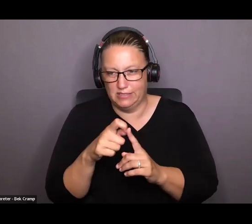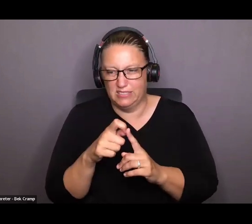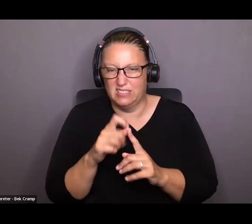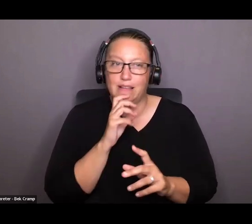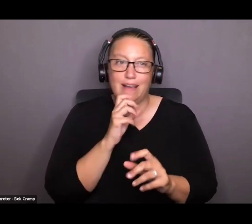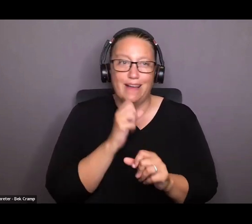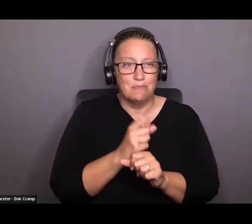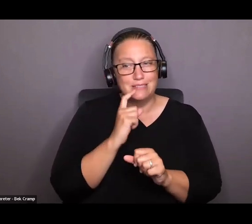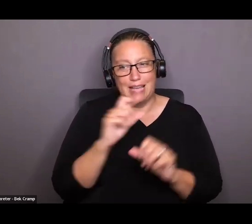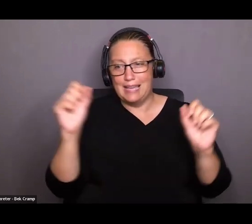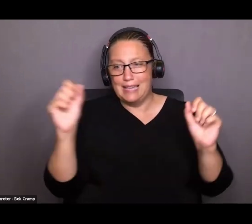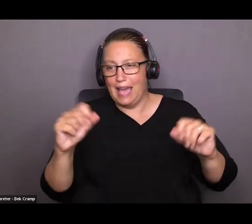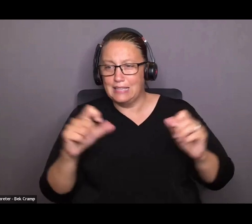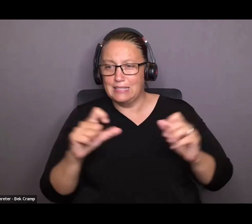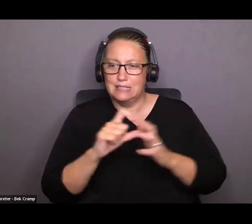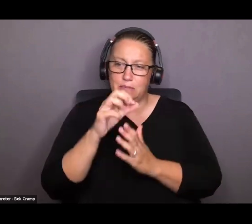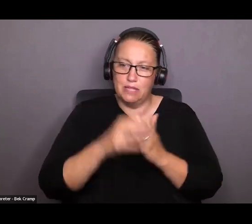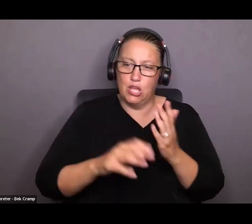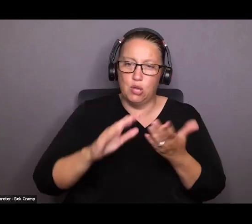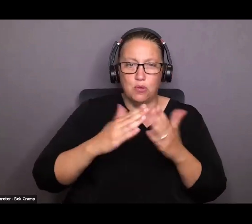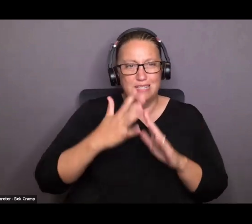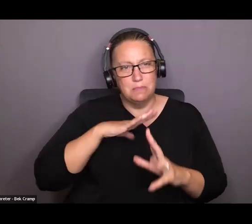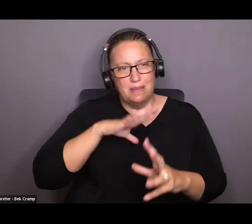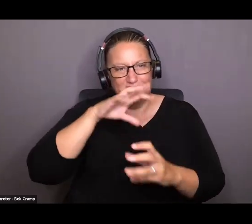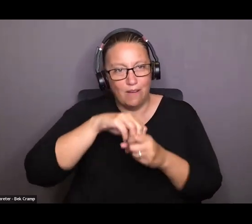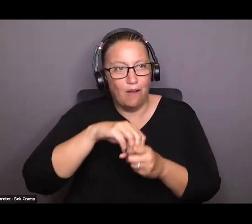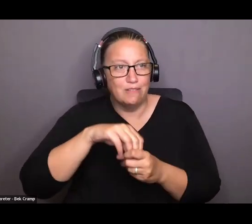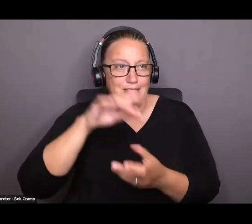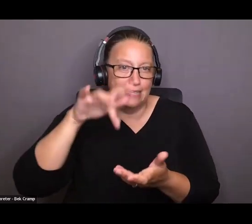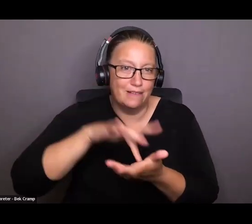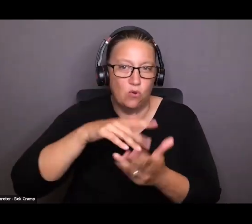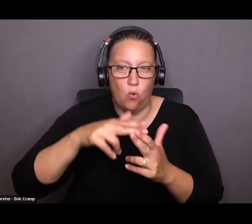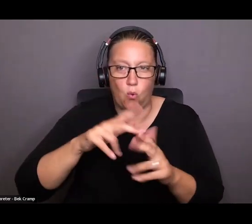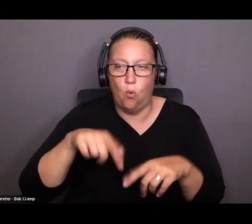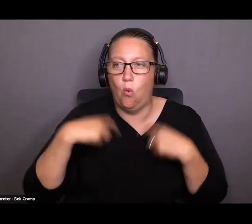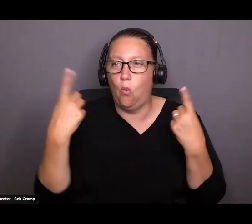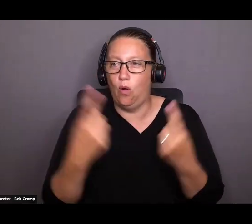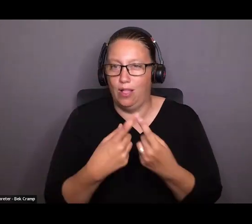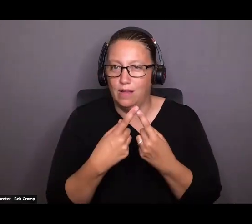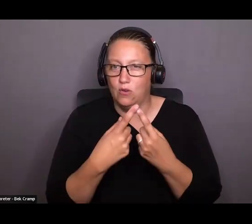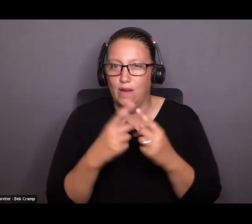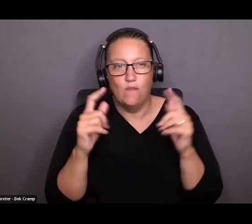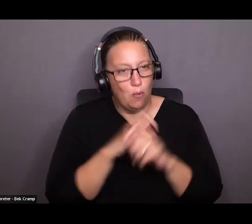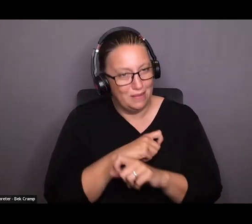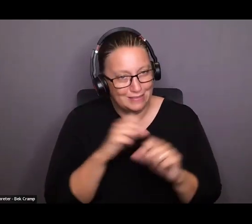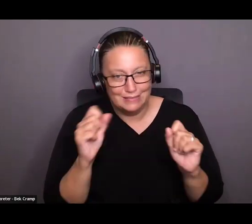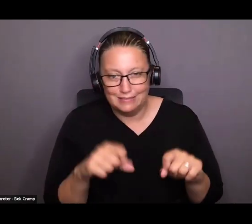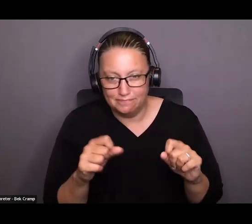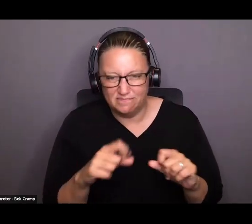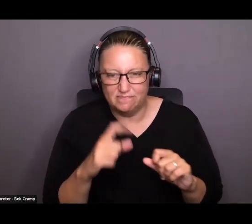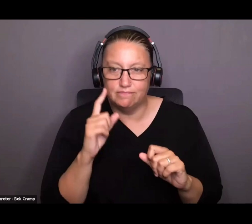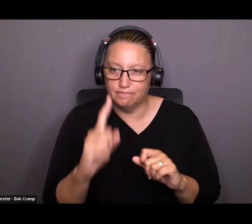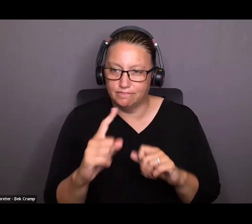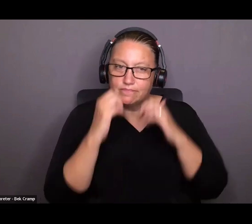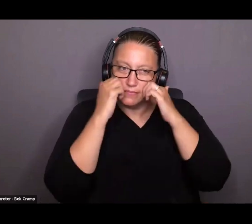to all reform. And we also know that embedding an evidence base into policy reform means that we're